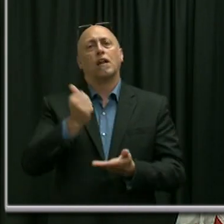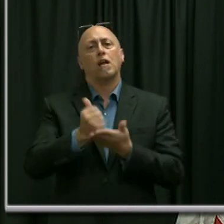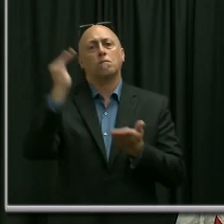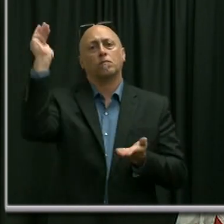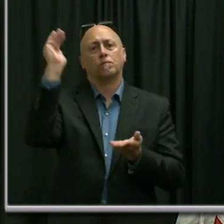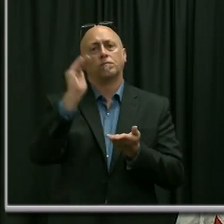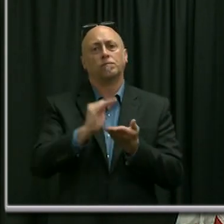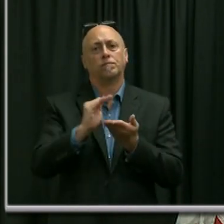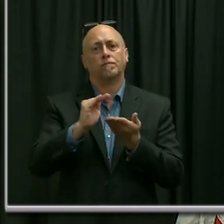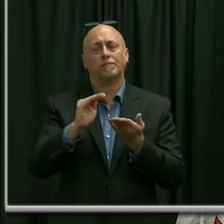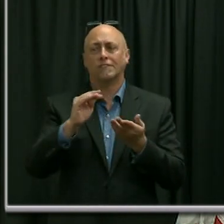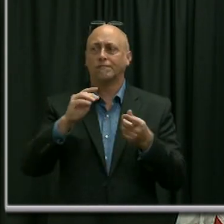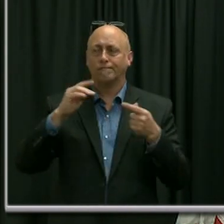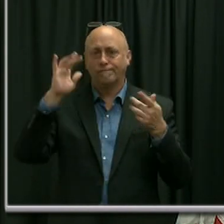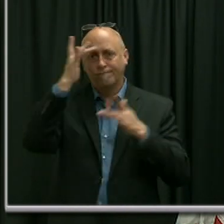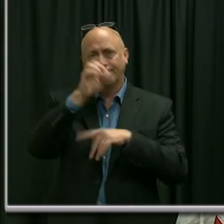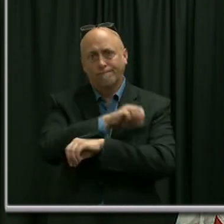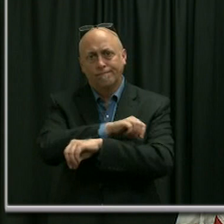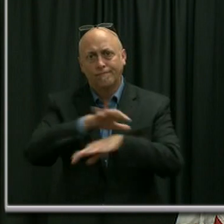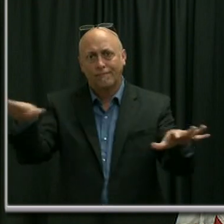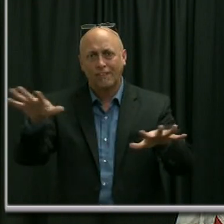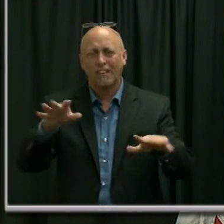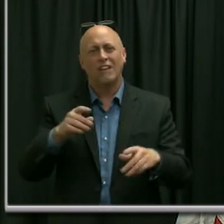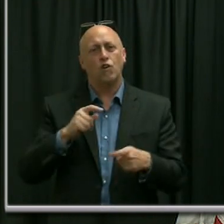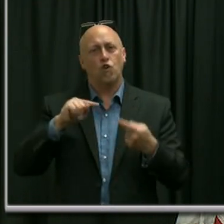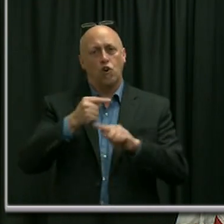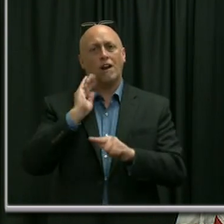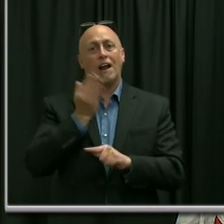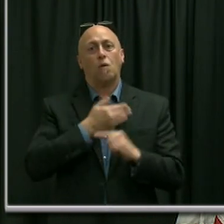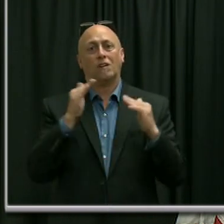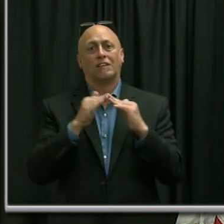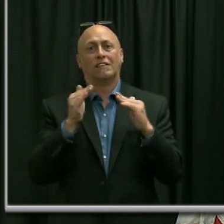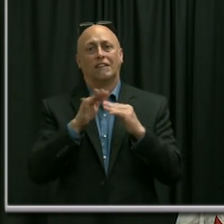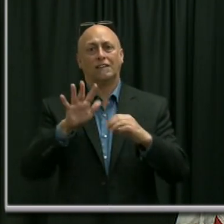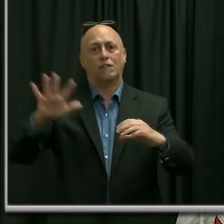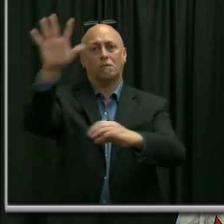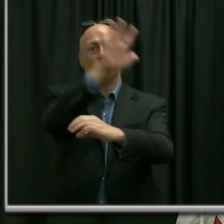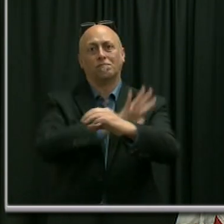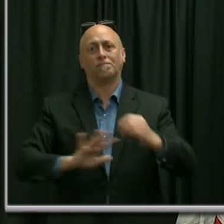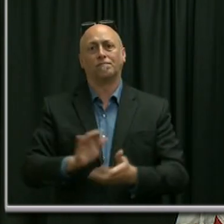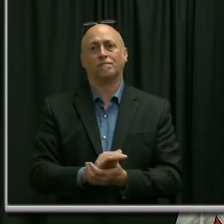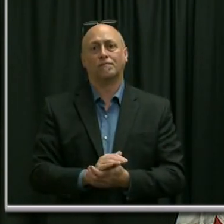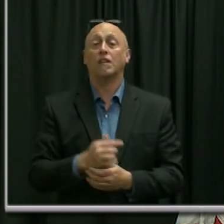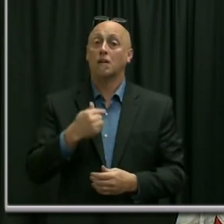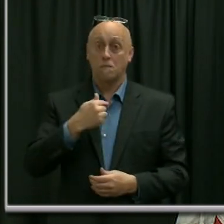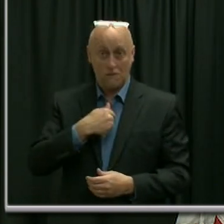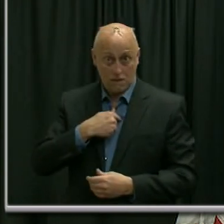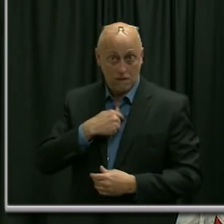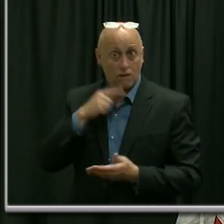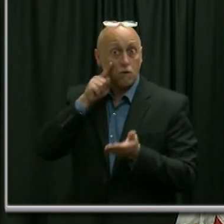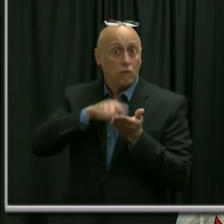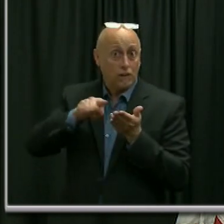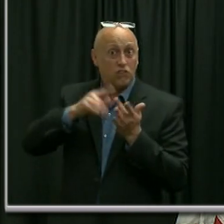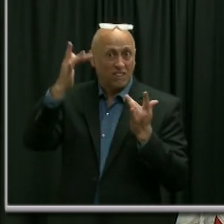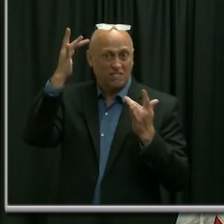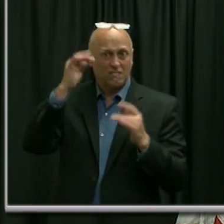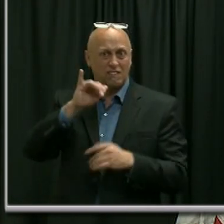WAY WE CAN ACTUALLY STOP THE VIRUS FROM DECIMATING OUR OUR COMMUNITY. AND I BELIEVE